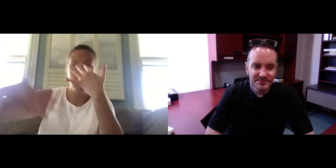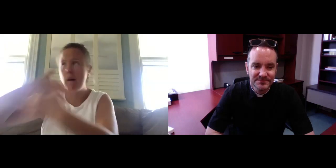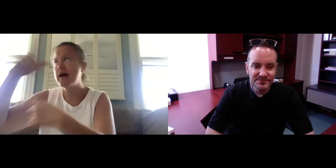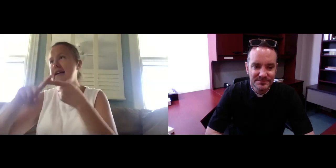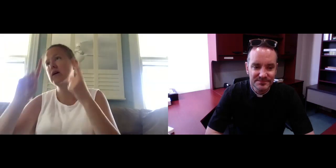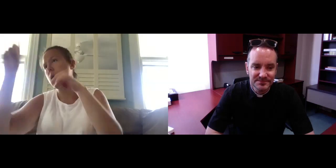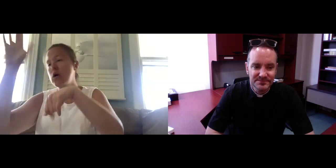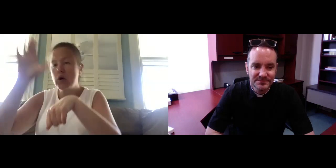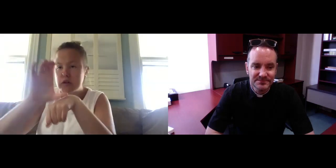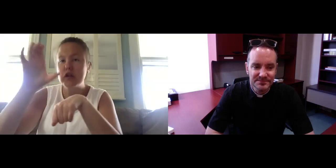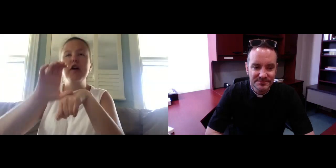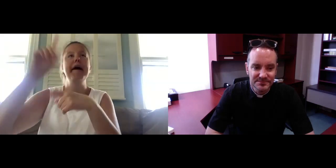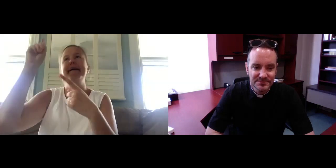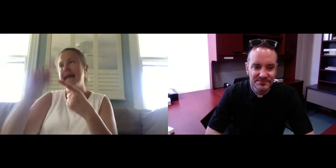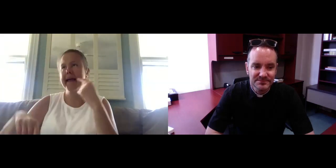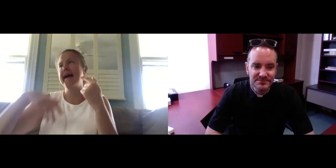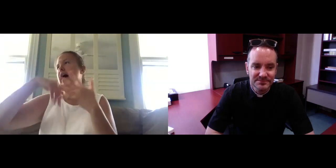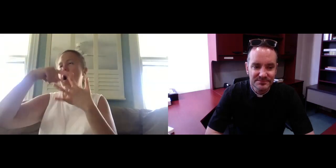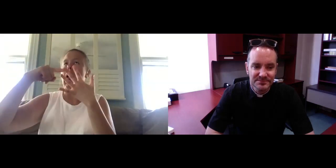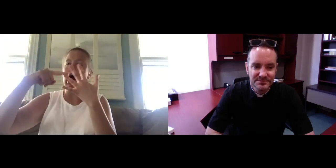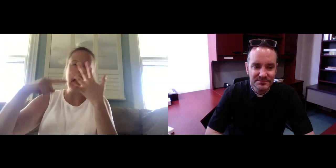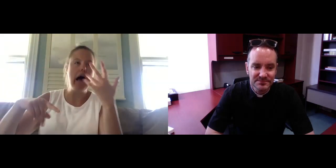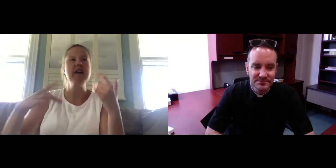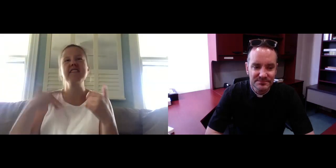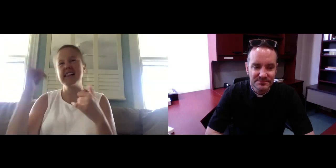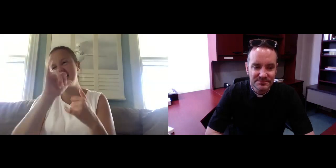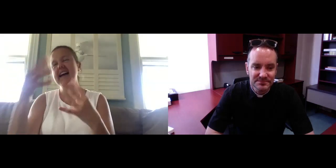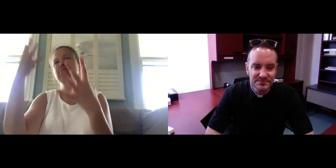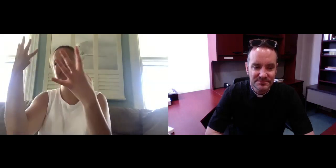In this time we might feel like prisoners ourselves: we can't go out, we